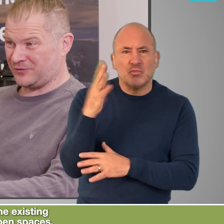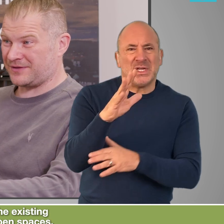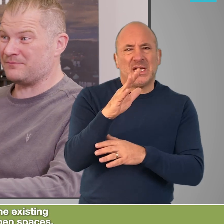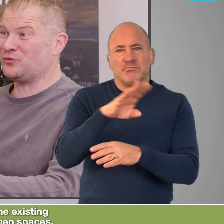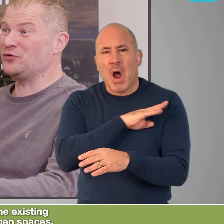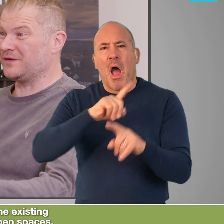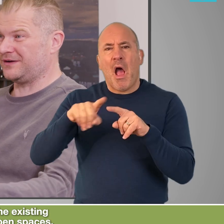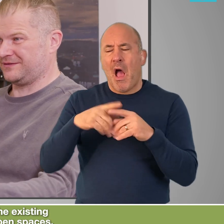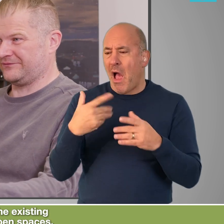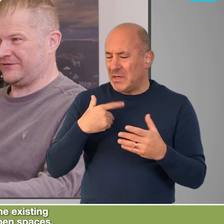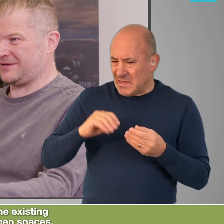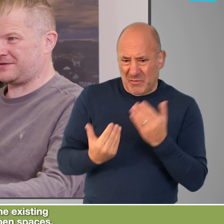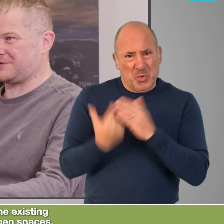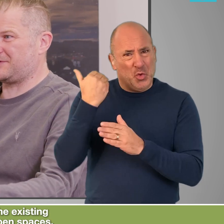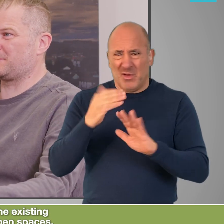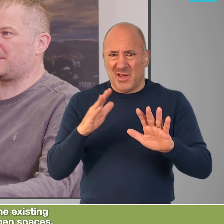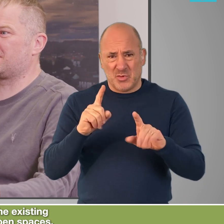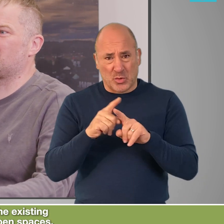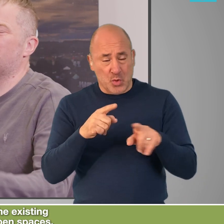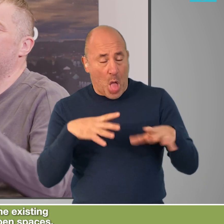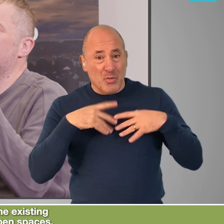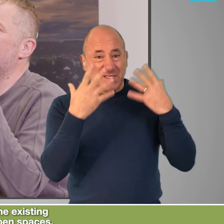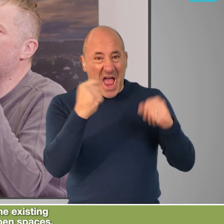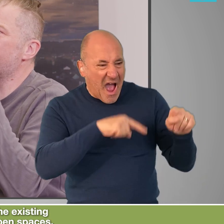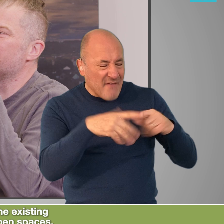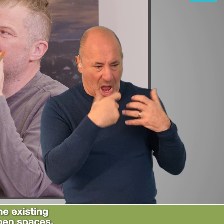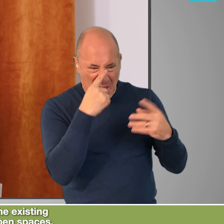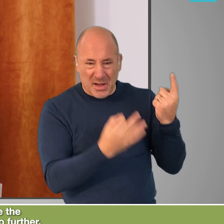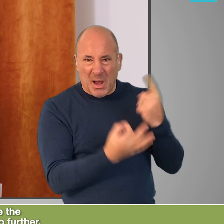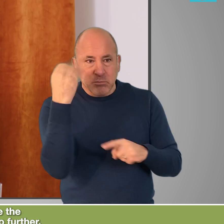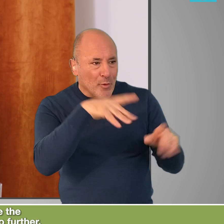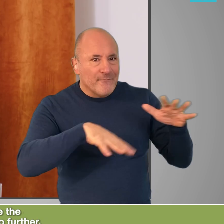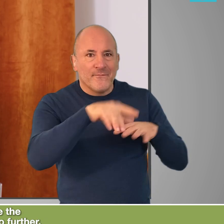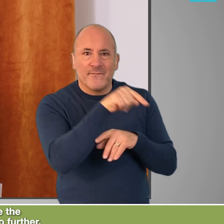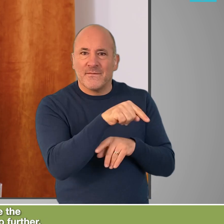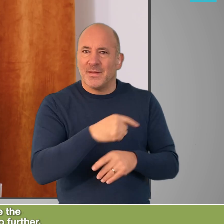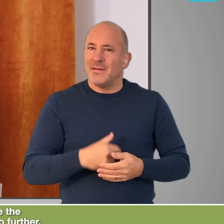but it's improving the existing green spaces and open spaces. It's aking sure the existing spaces go further.